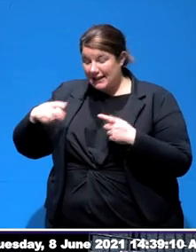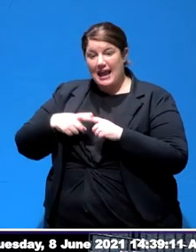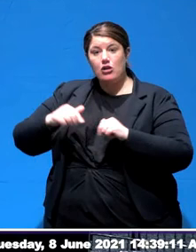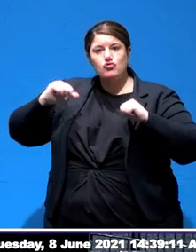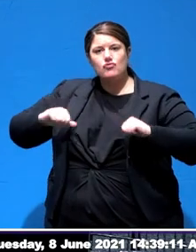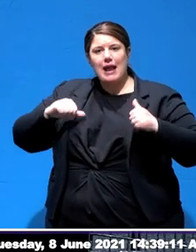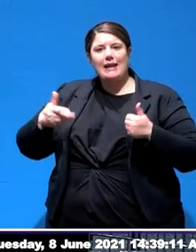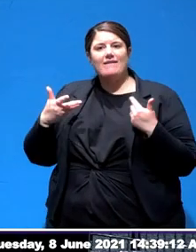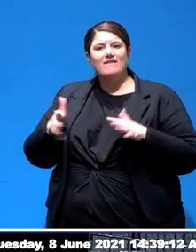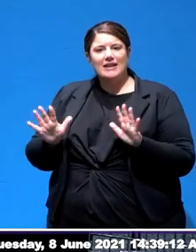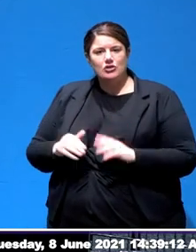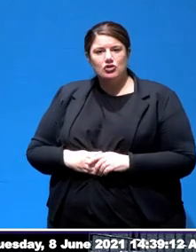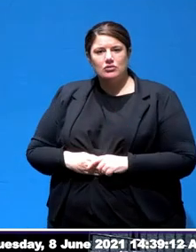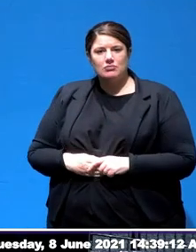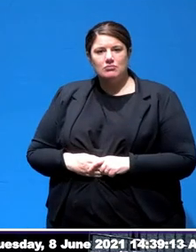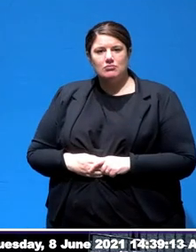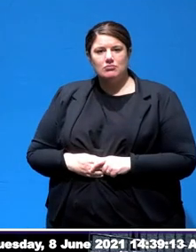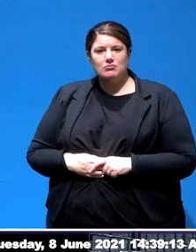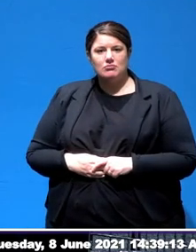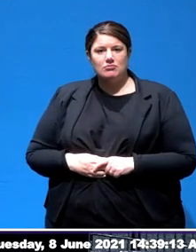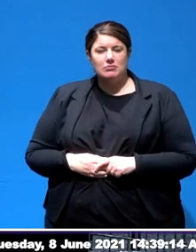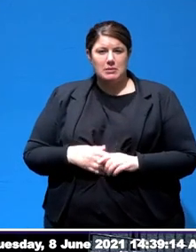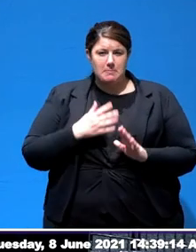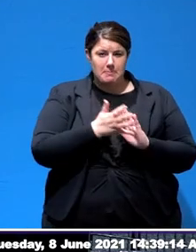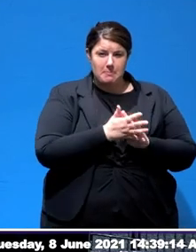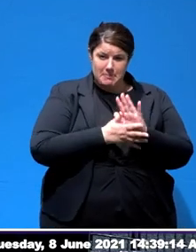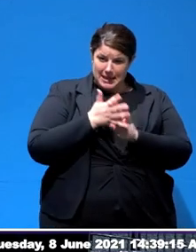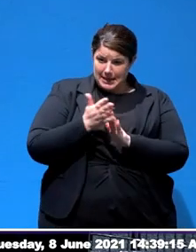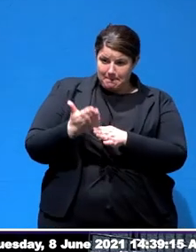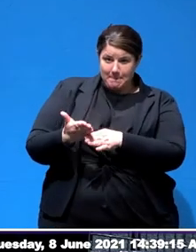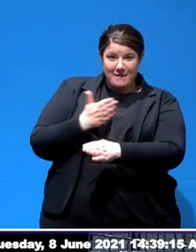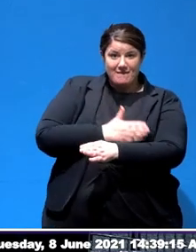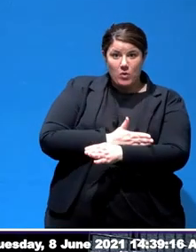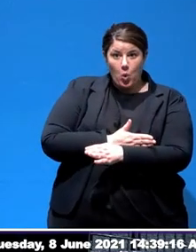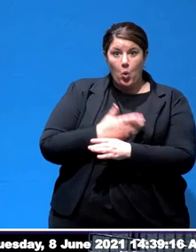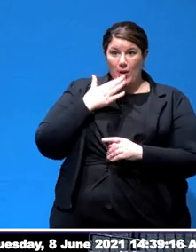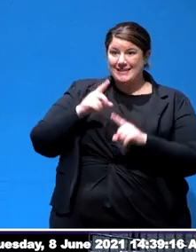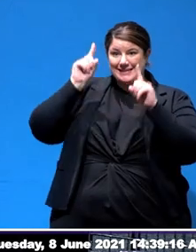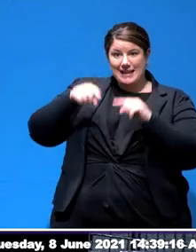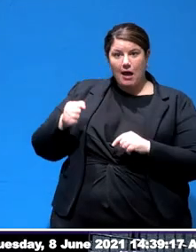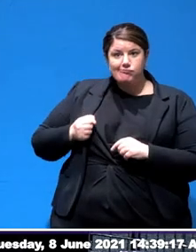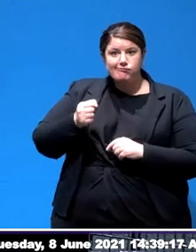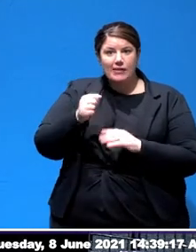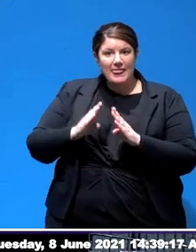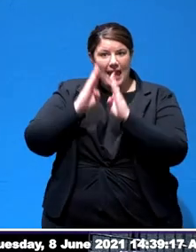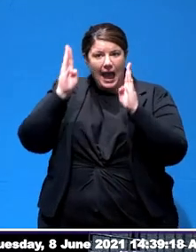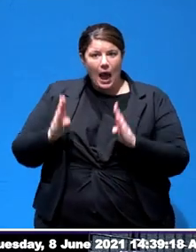COMMISSIONER McEWIN: Am I to take it they had not done any training whatsoever before being employed by you --- Oh, no. COMMISSIONER McEWIN: What did that mean?